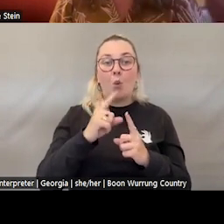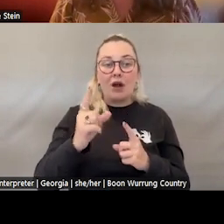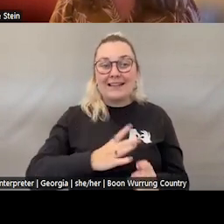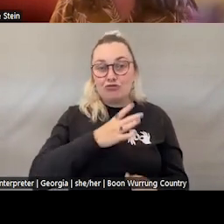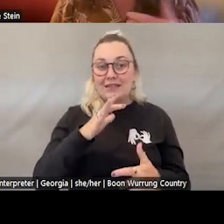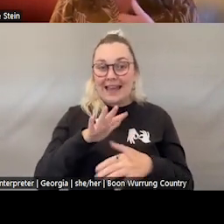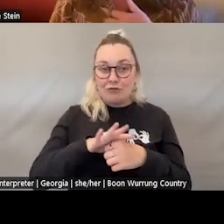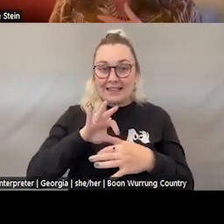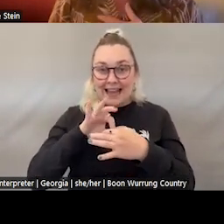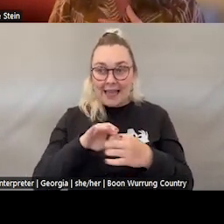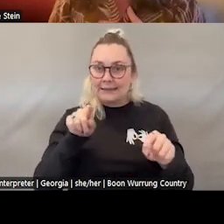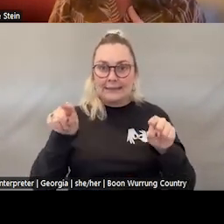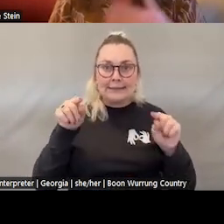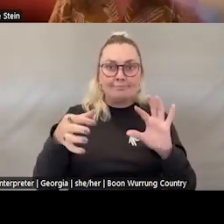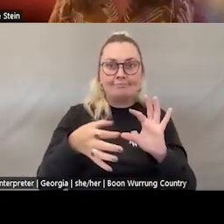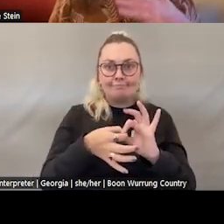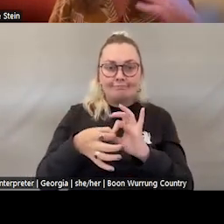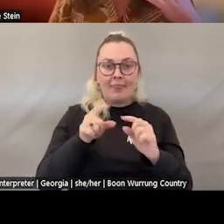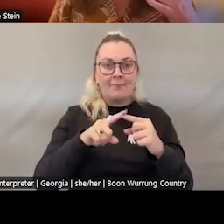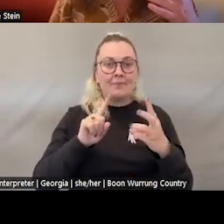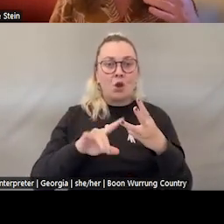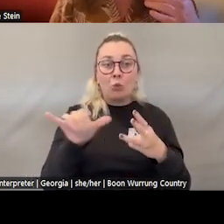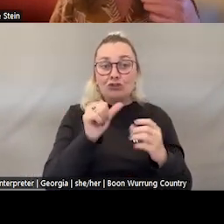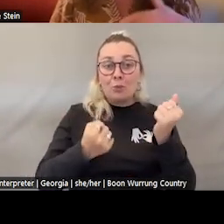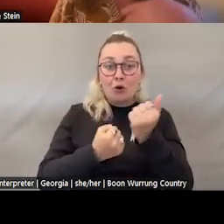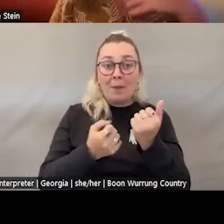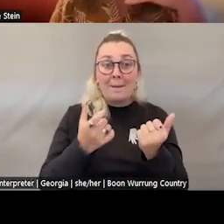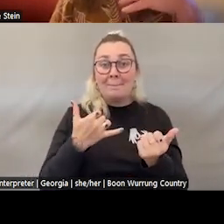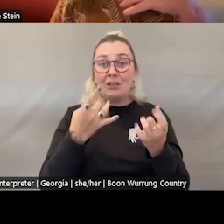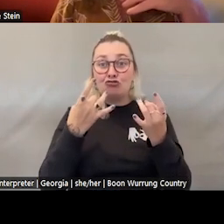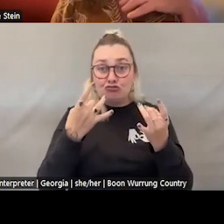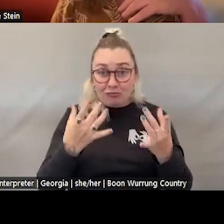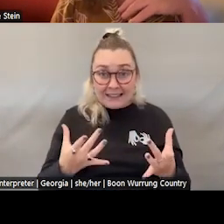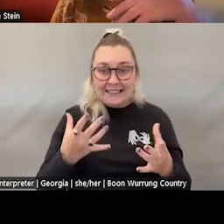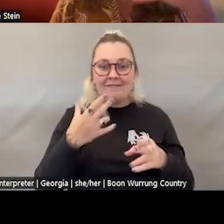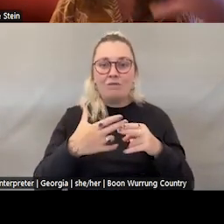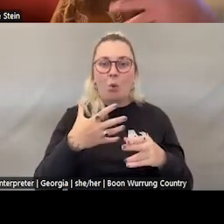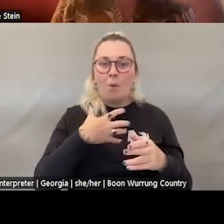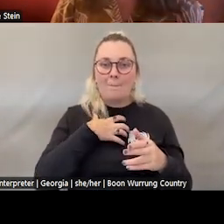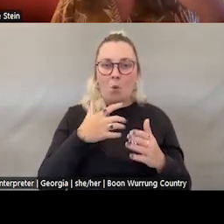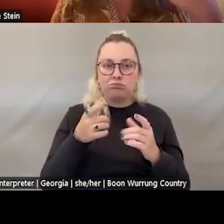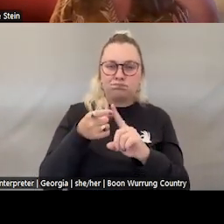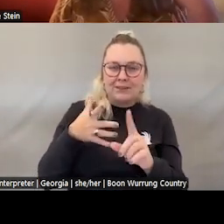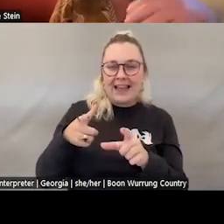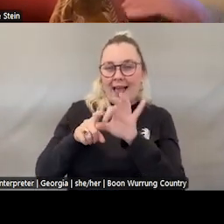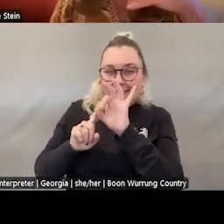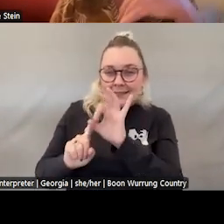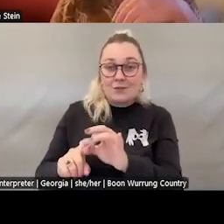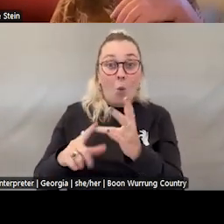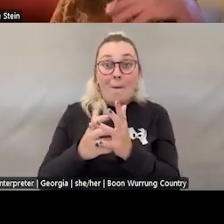certain supporters? Which supporters might be ready a certain ask for a bigger asked?